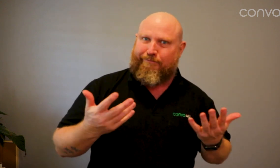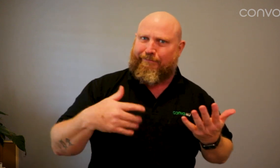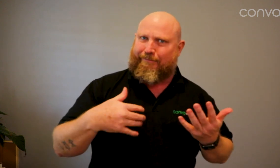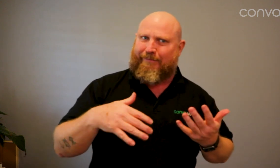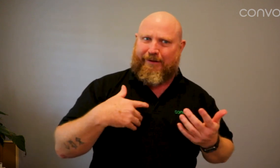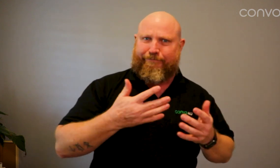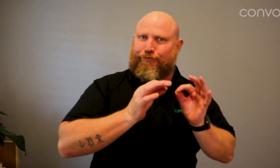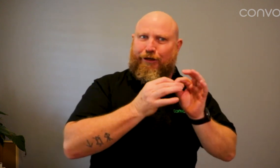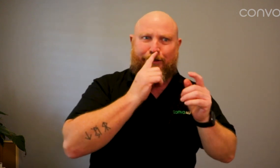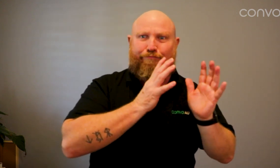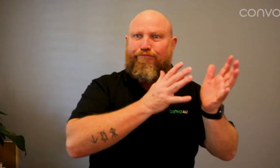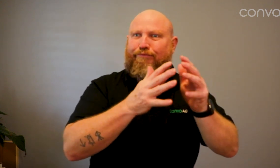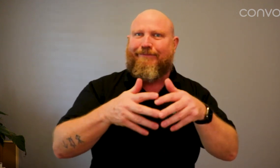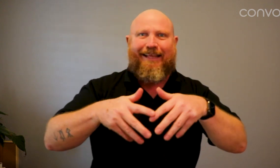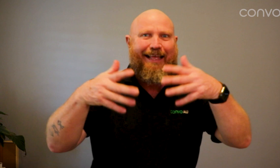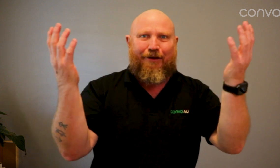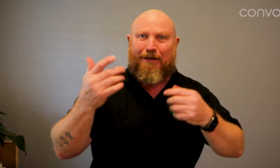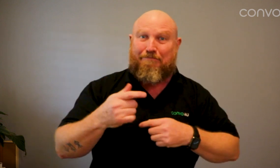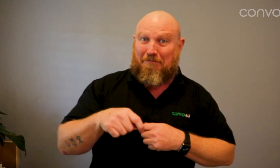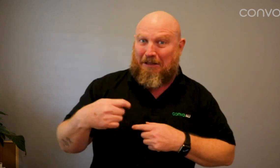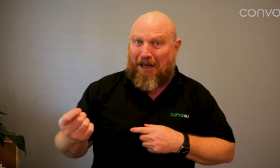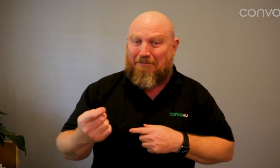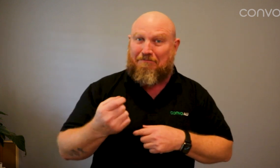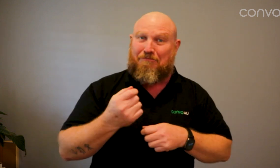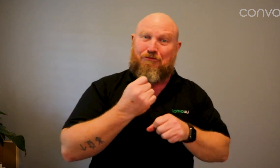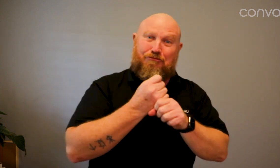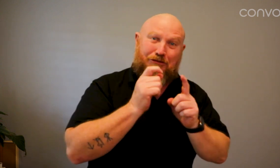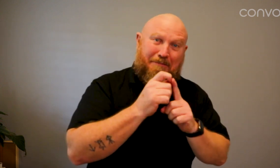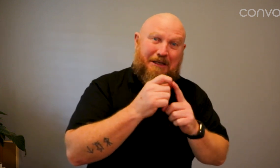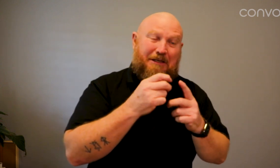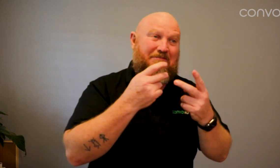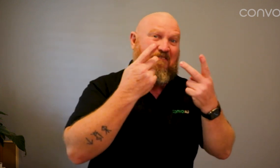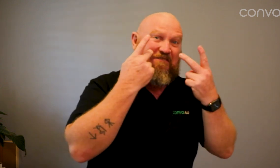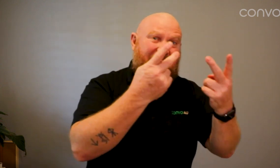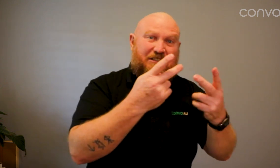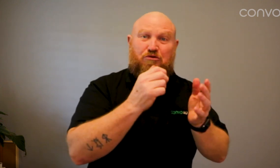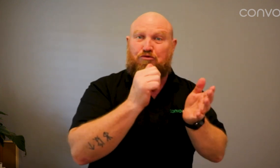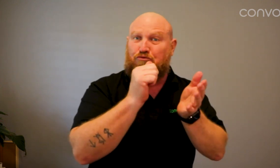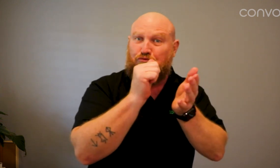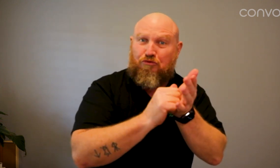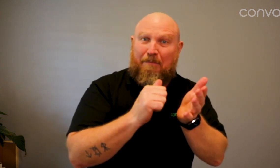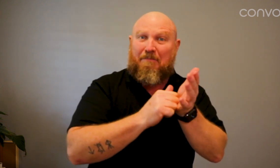Wow, you can use an interpreter anywhere: Neighbour, GP, Visits, Shops,